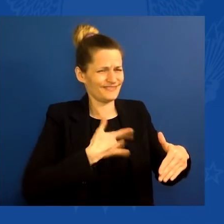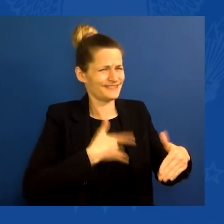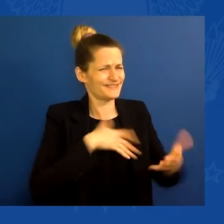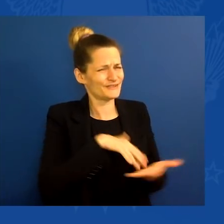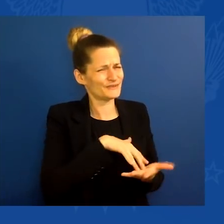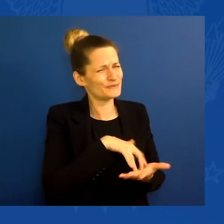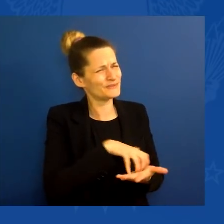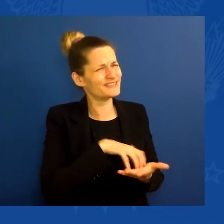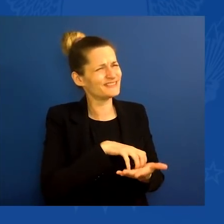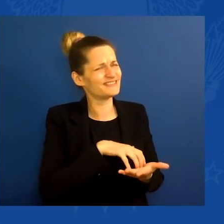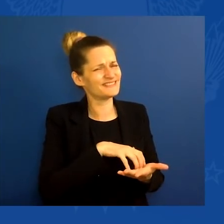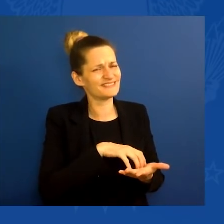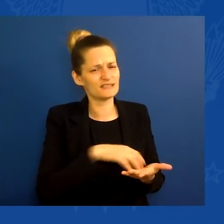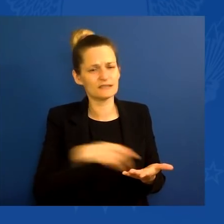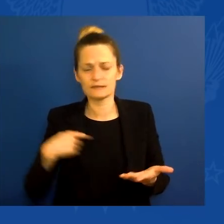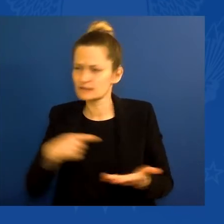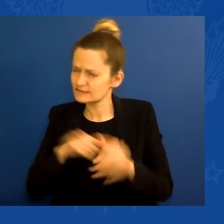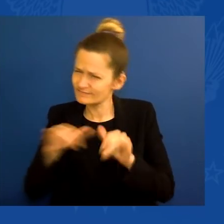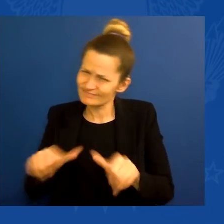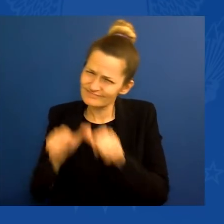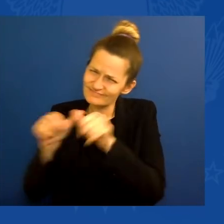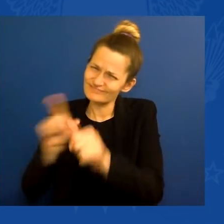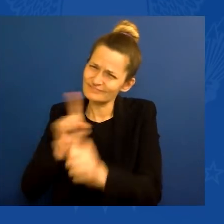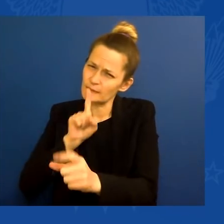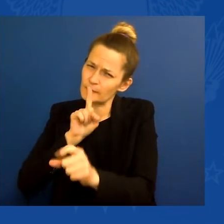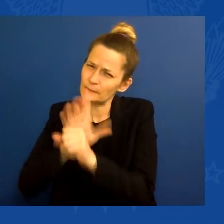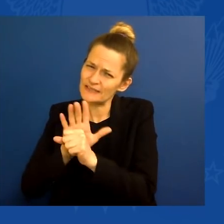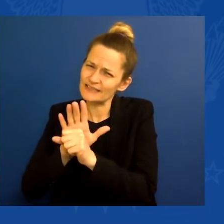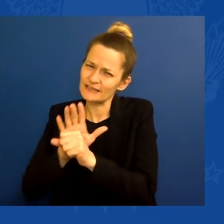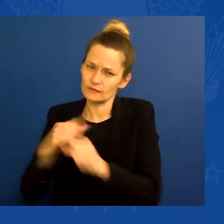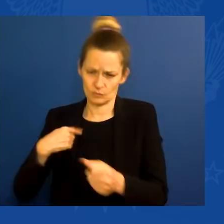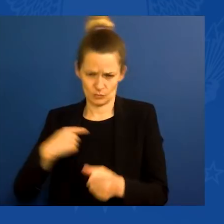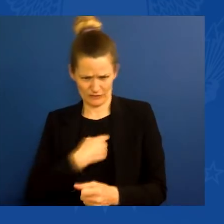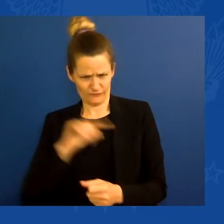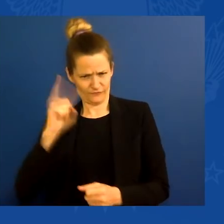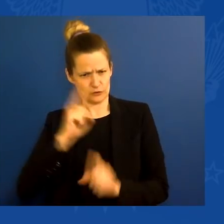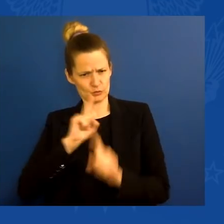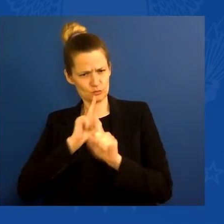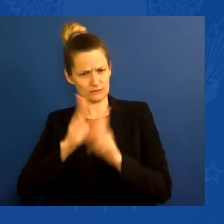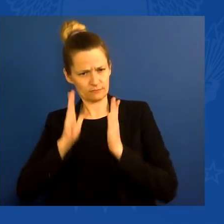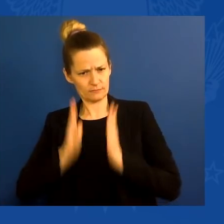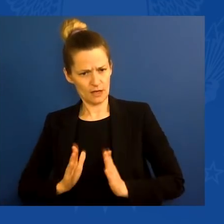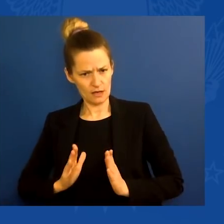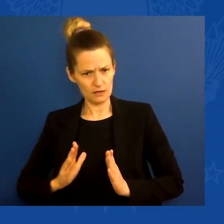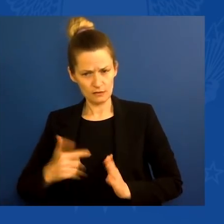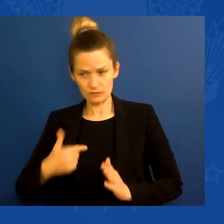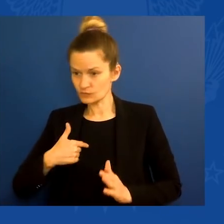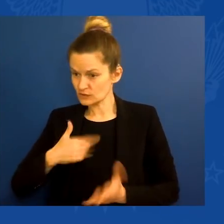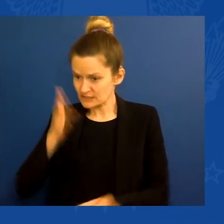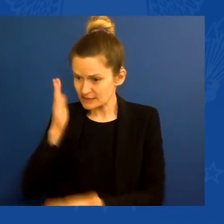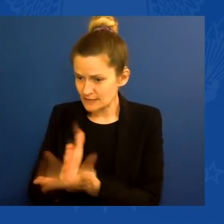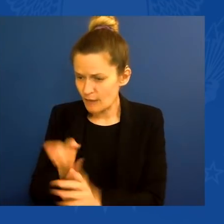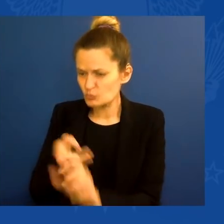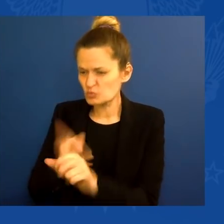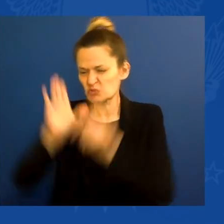to allow our communities to be unprotected. And when the unthinkable happens, when a police officer falls in the service of others,